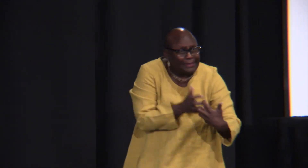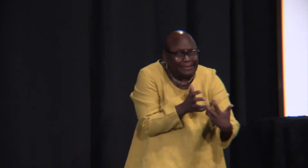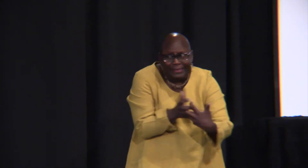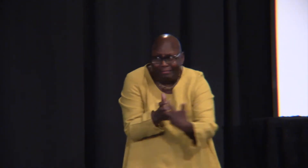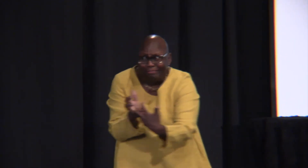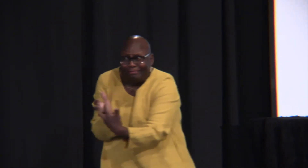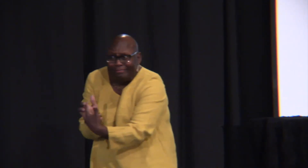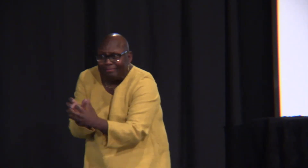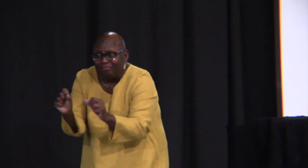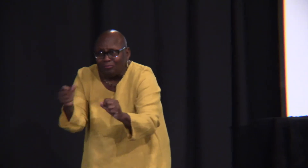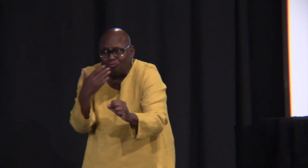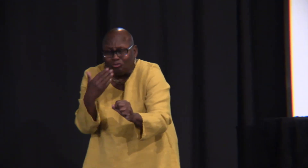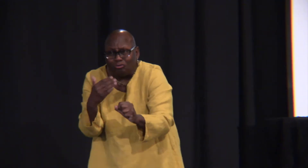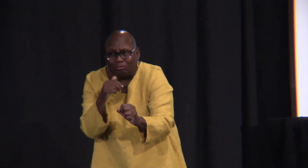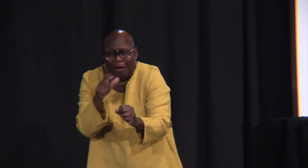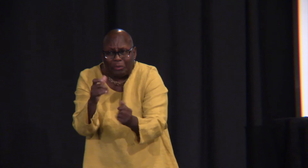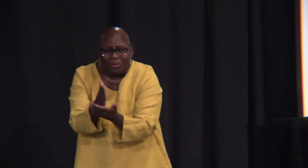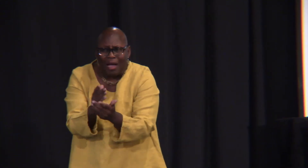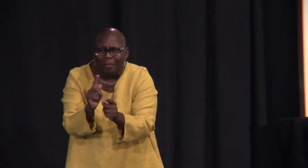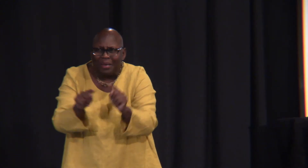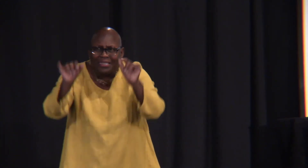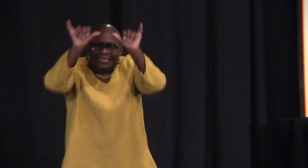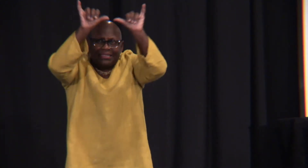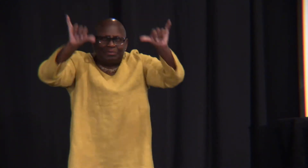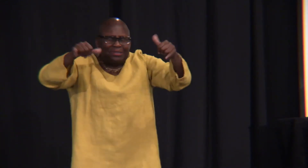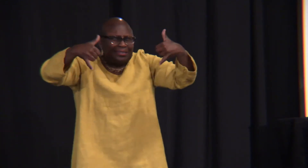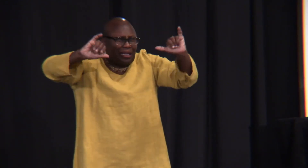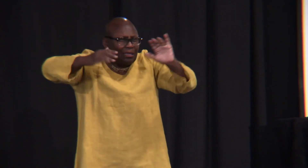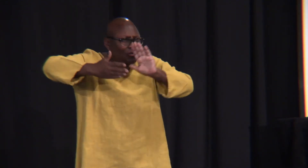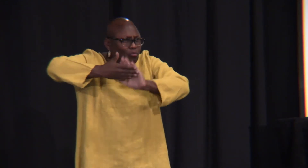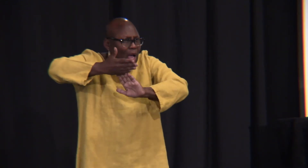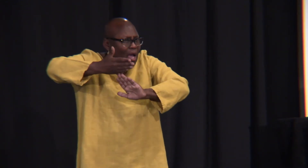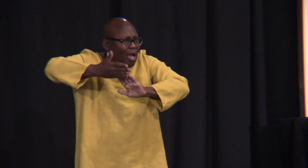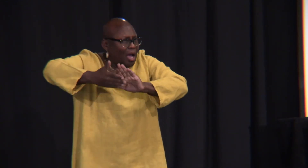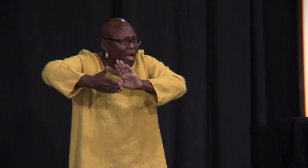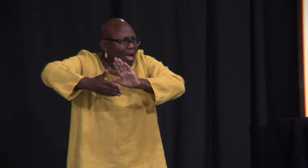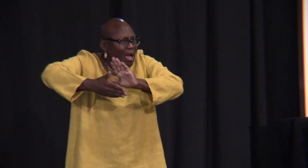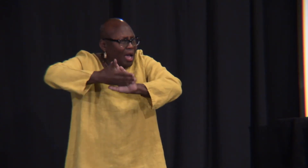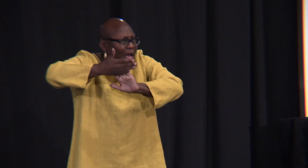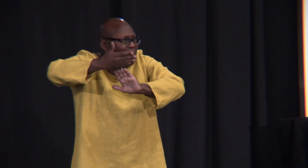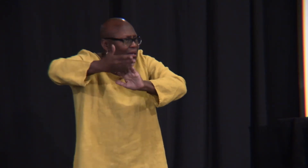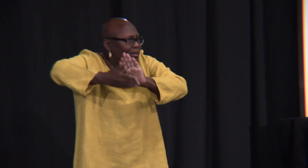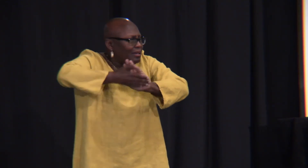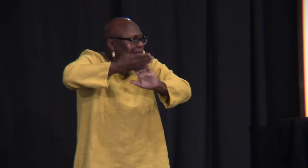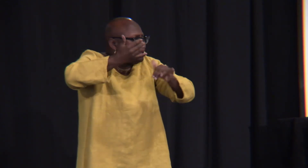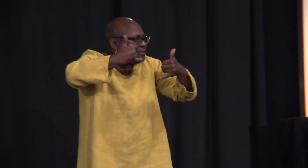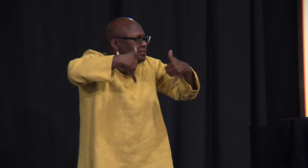In this case, do you want to put a chain-link fence in so that the people